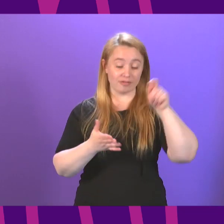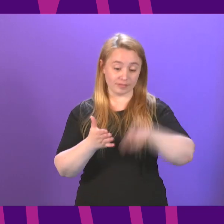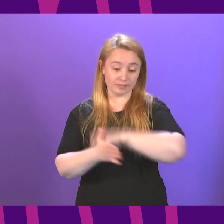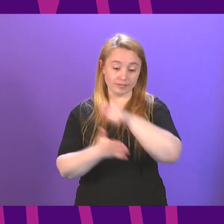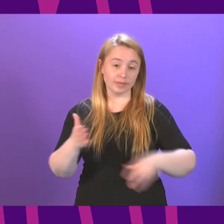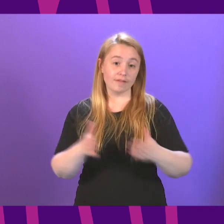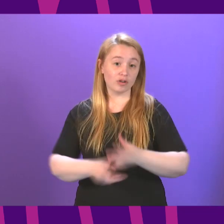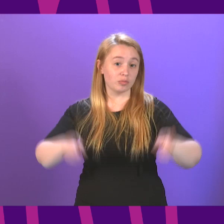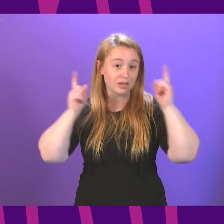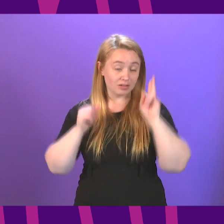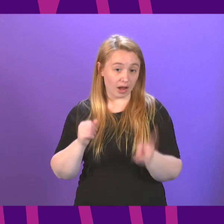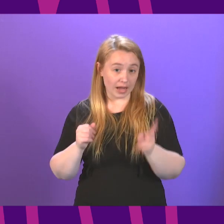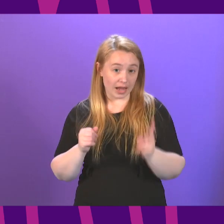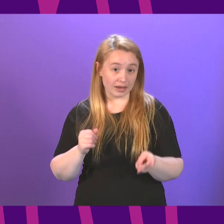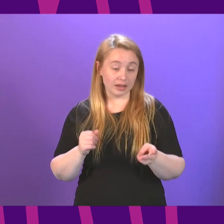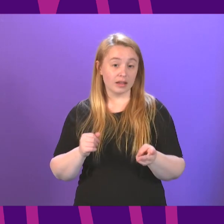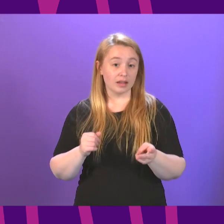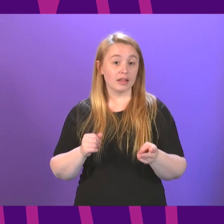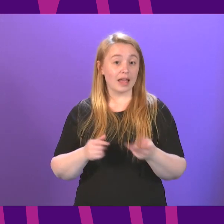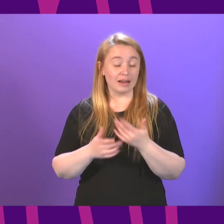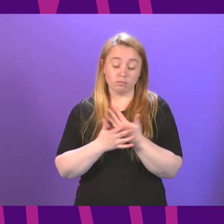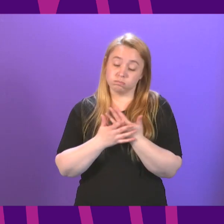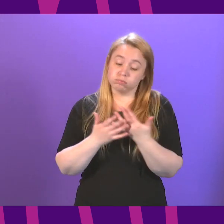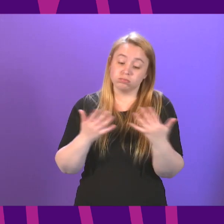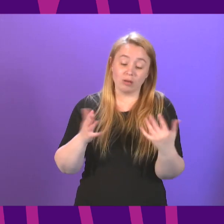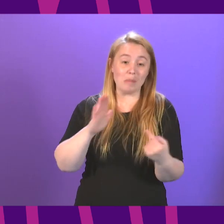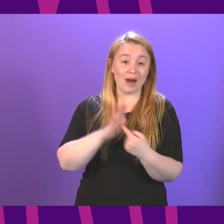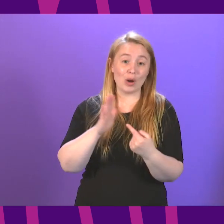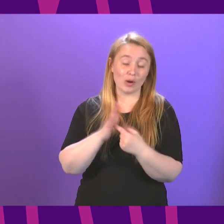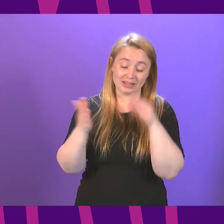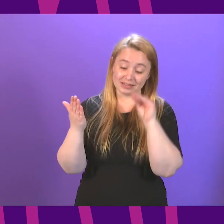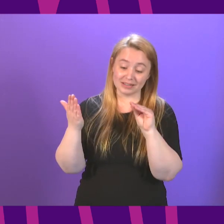on during this First Minister’s question time—many priorities and many things in my